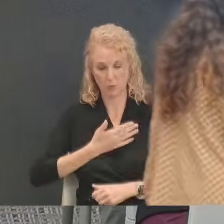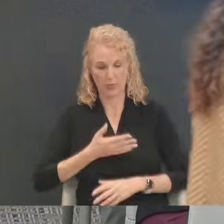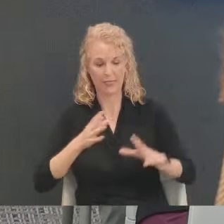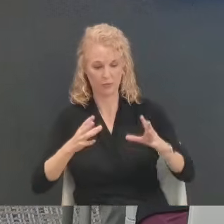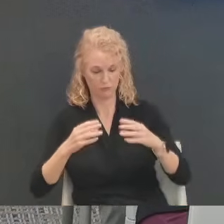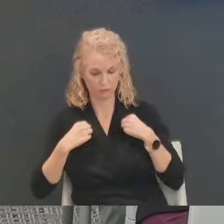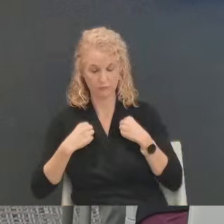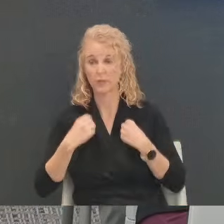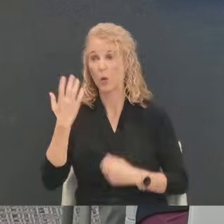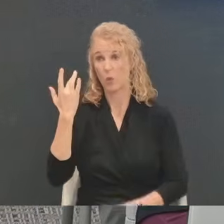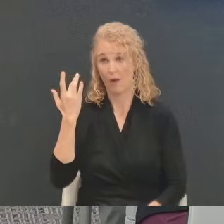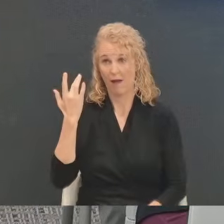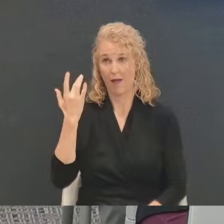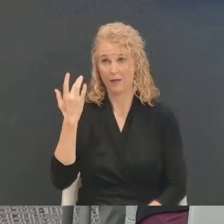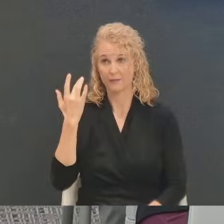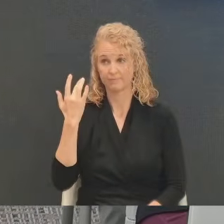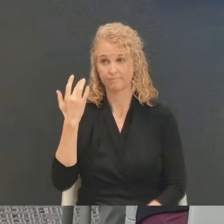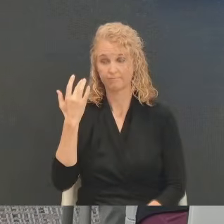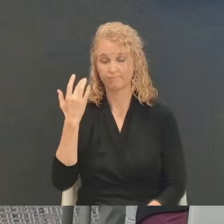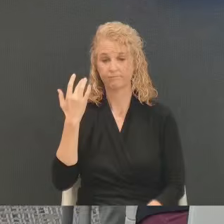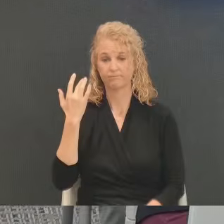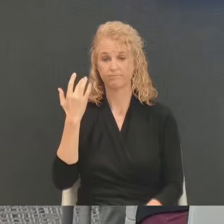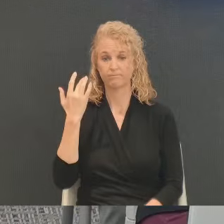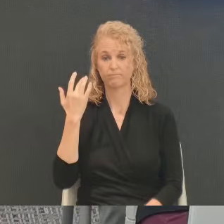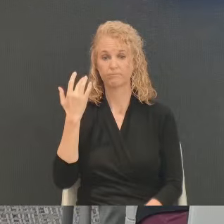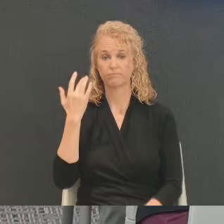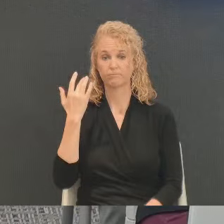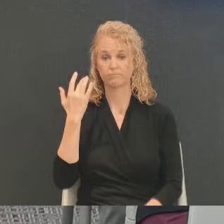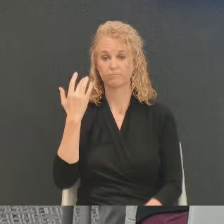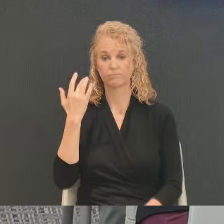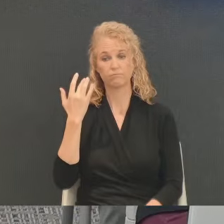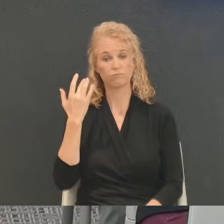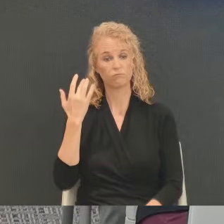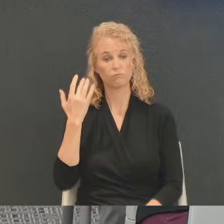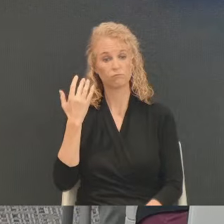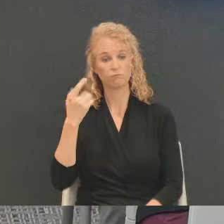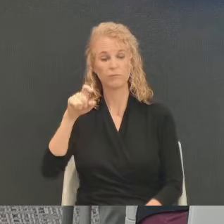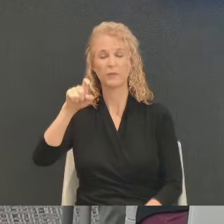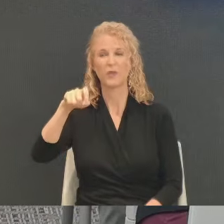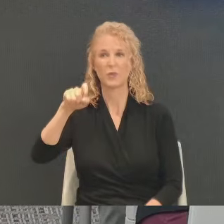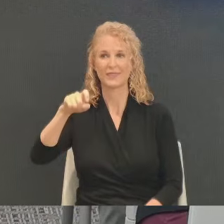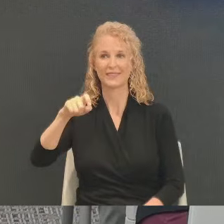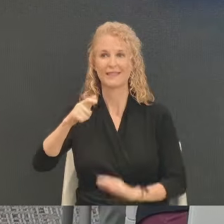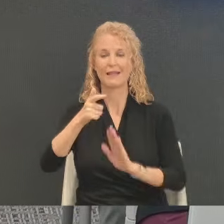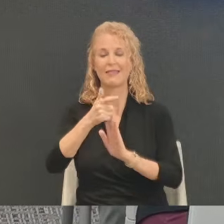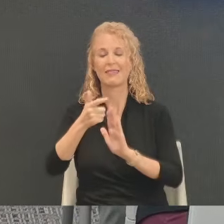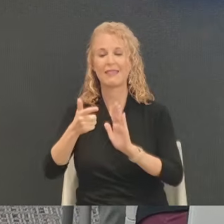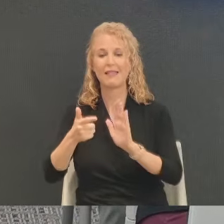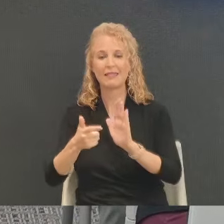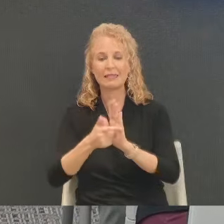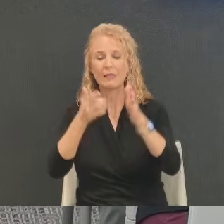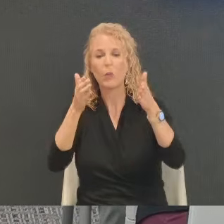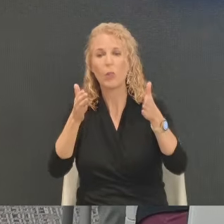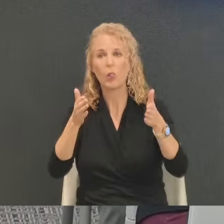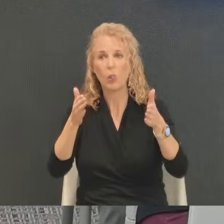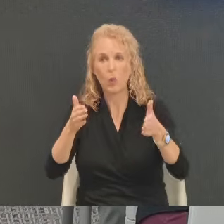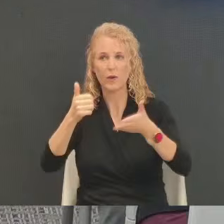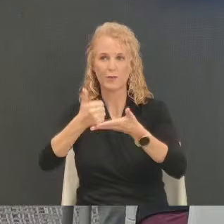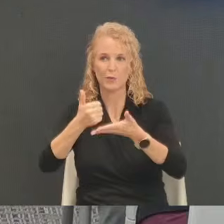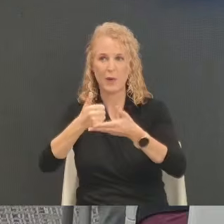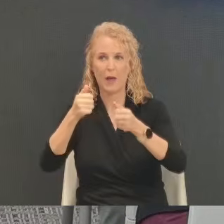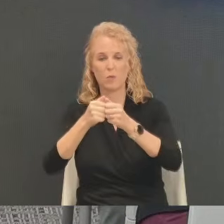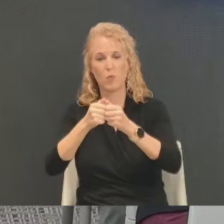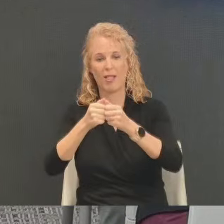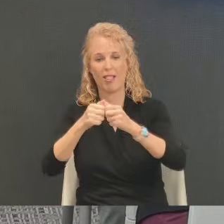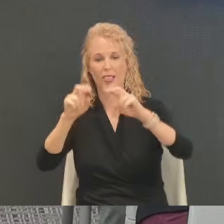because it would take us obtaining legal an attorney to do the surveying and all the legal